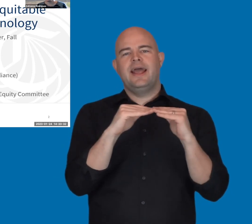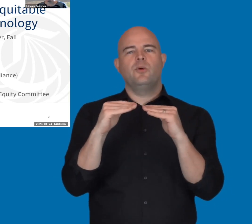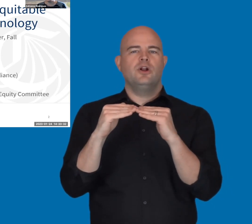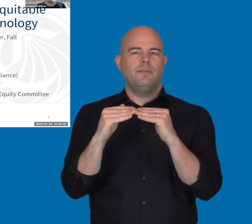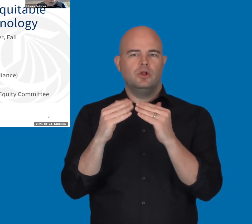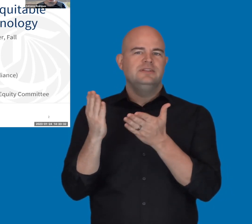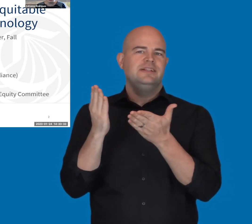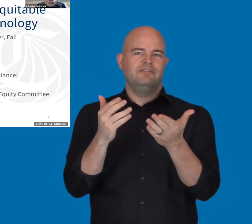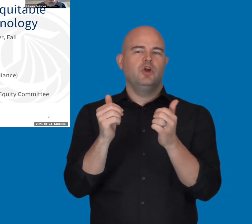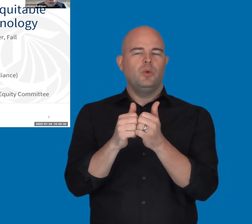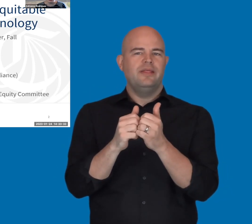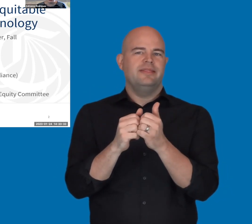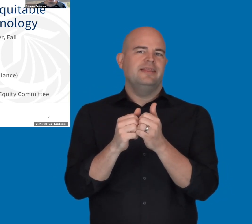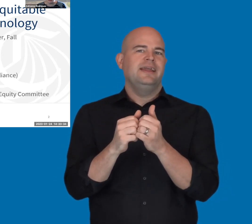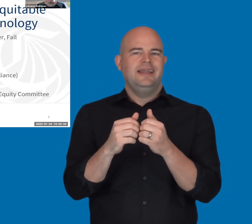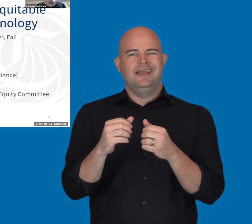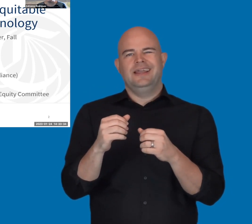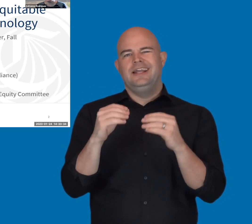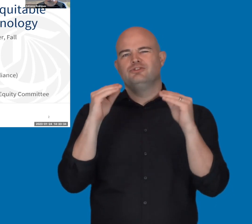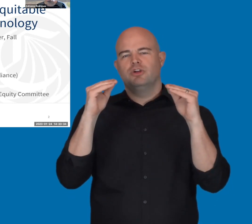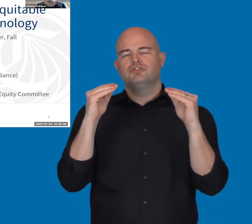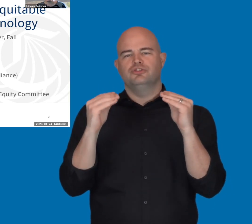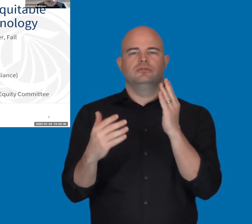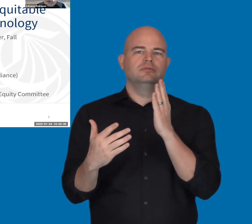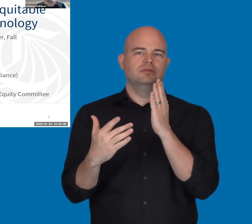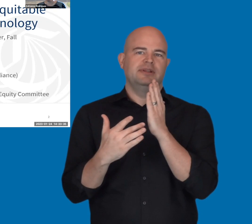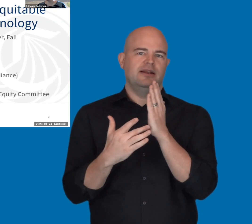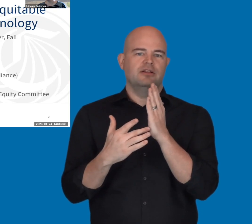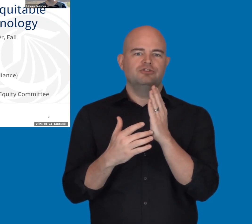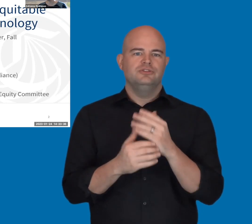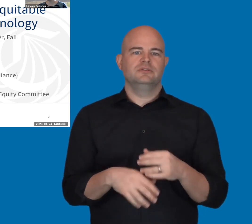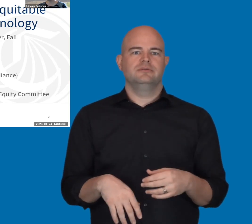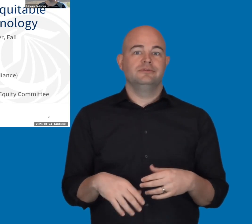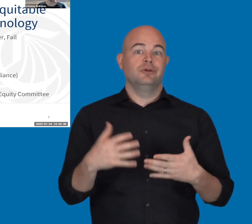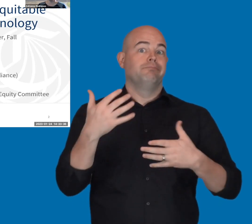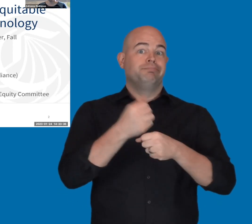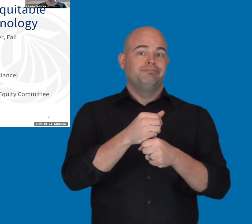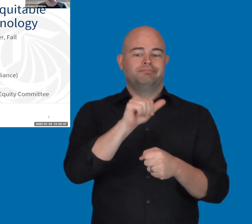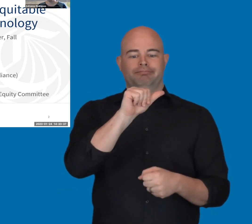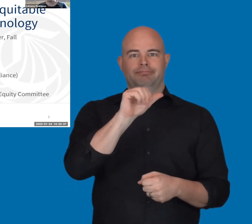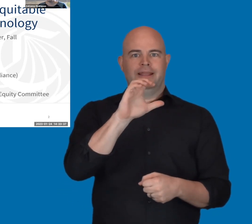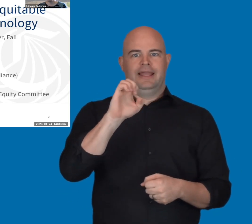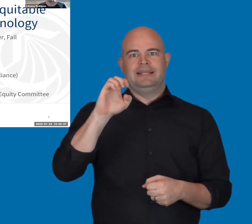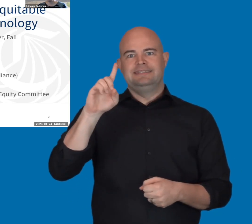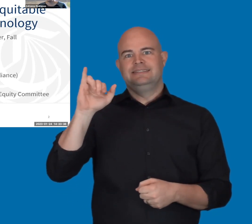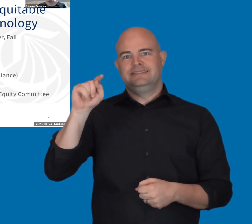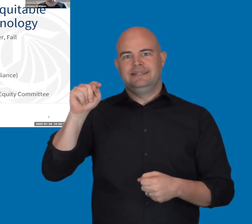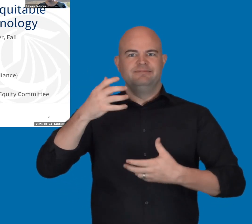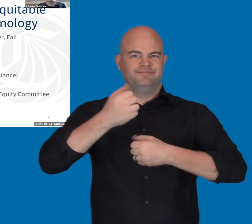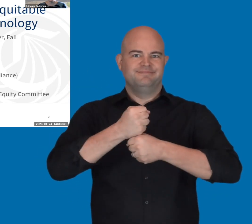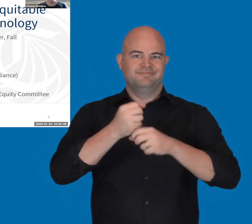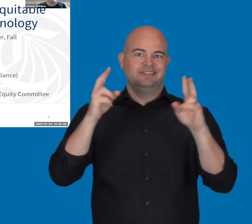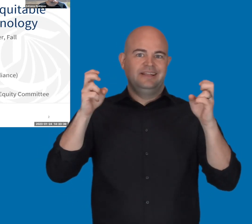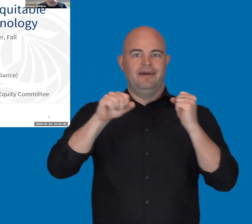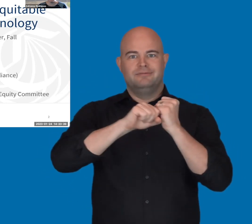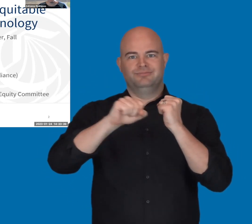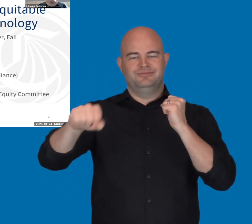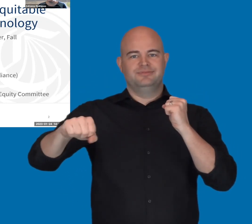So, you can see why we had to shorten it to ACED IT! It's a pretty long title. So, we offer this course once per semester.